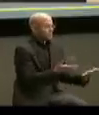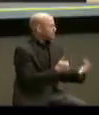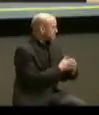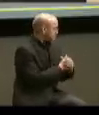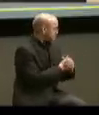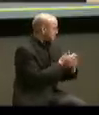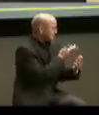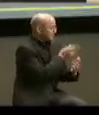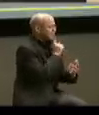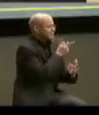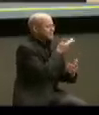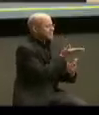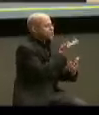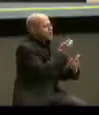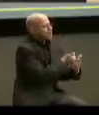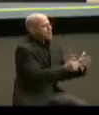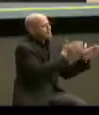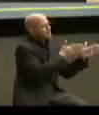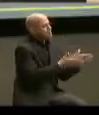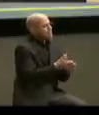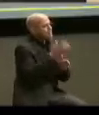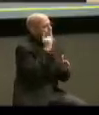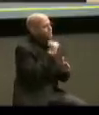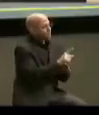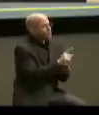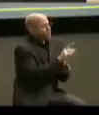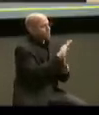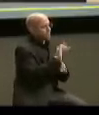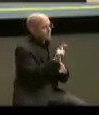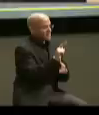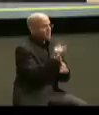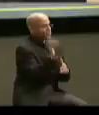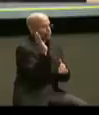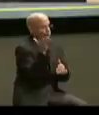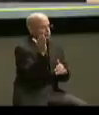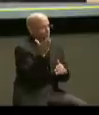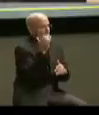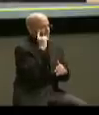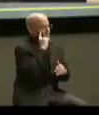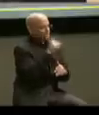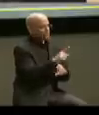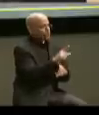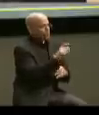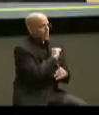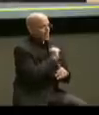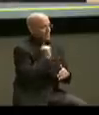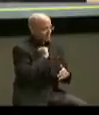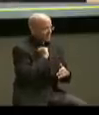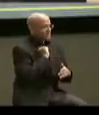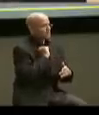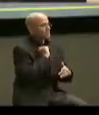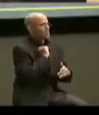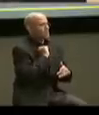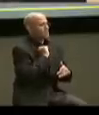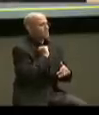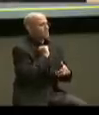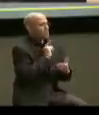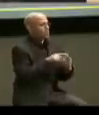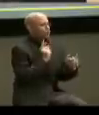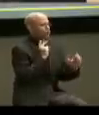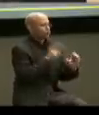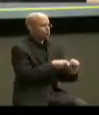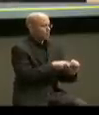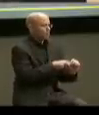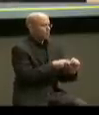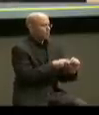THE QUESTION HERE IS IS THERE ANY PLANS FOR BILL TO SPEAK FOR